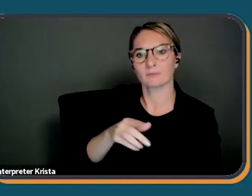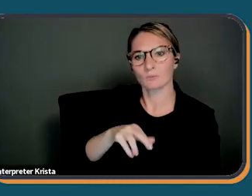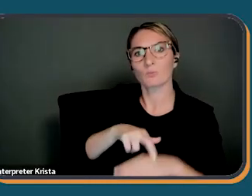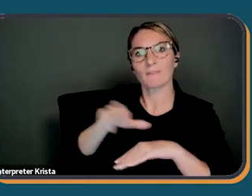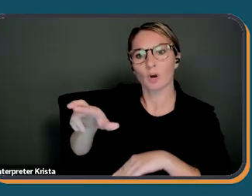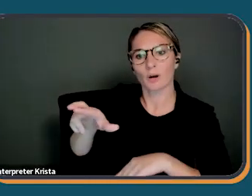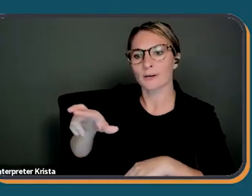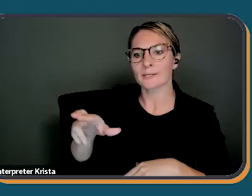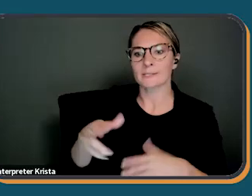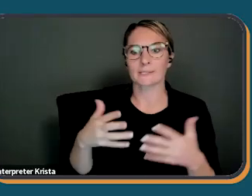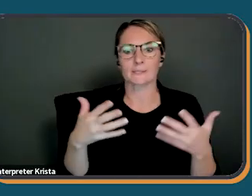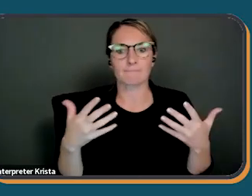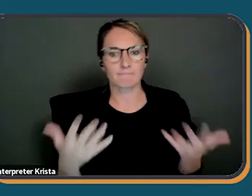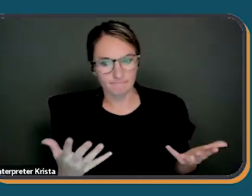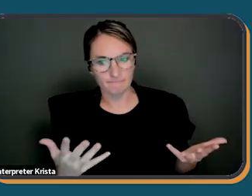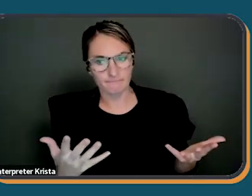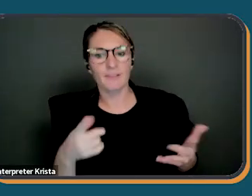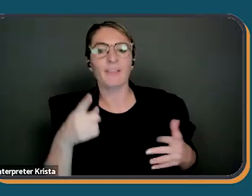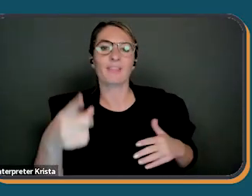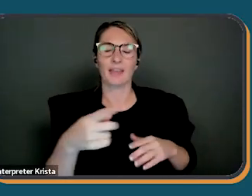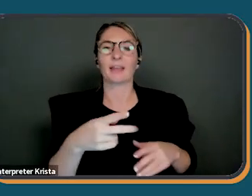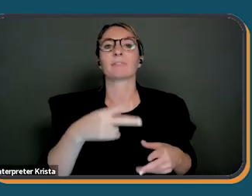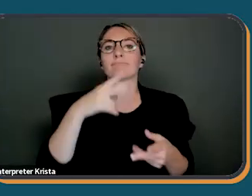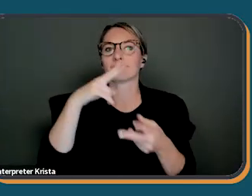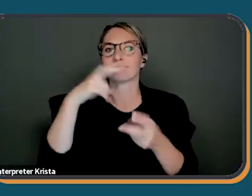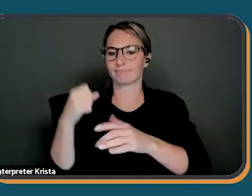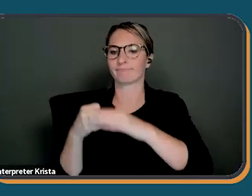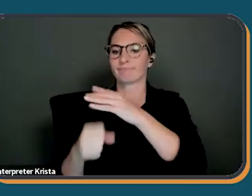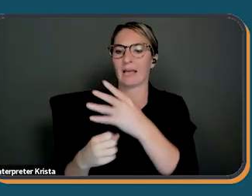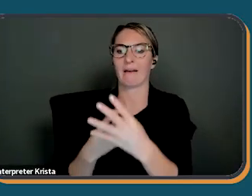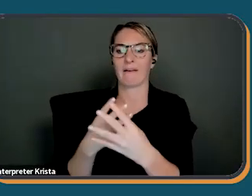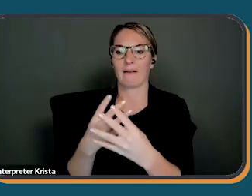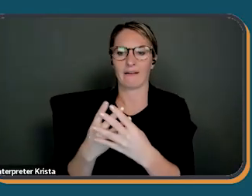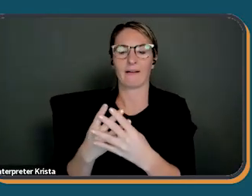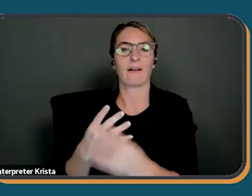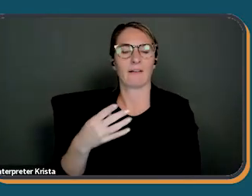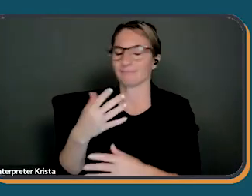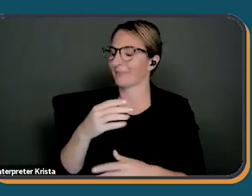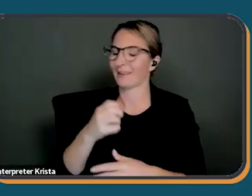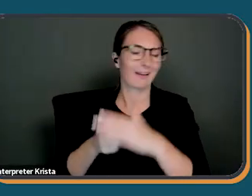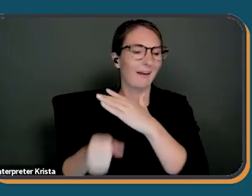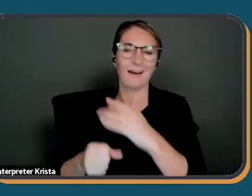And in their own words, "He literally could have killed me."